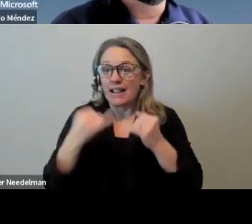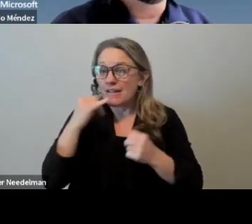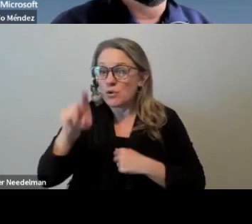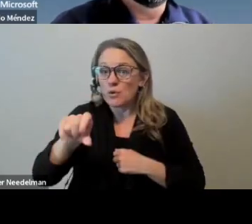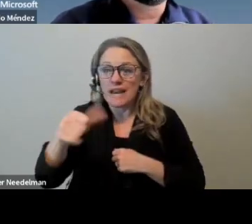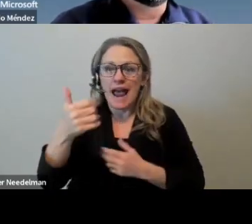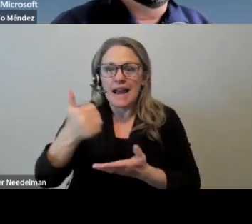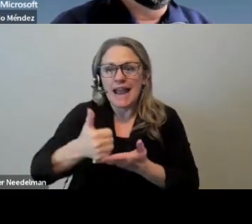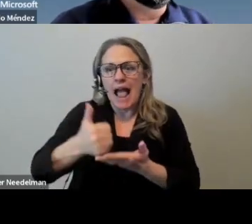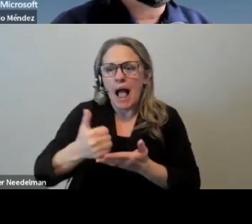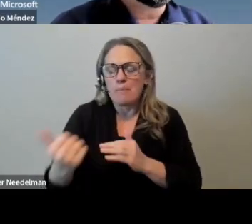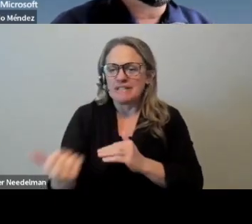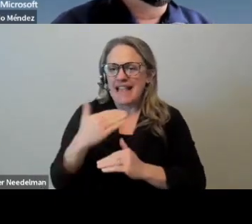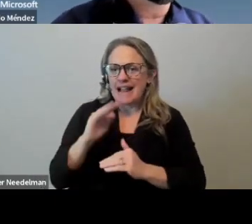send us a message via the chat.